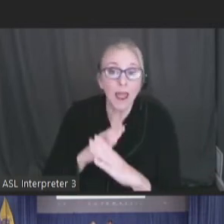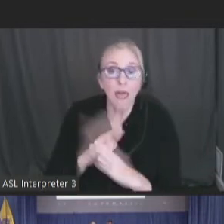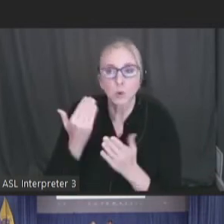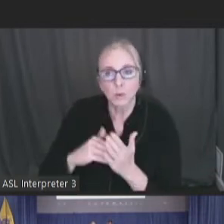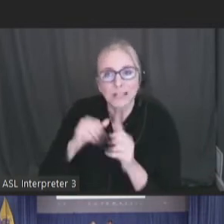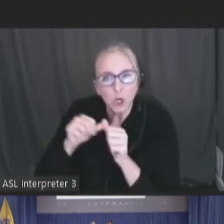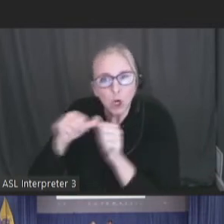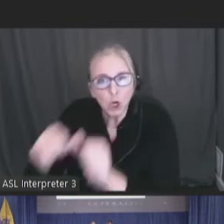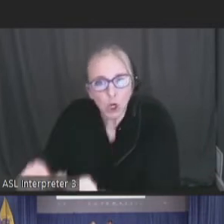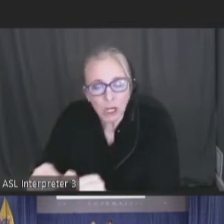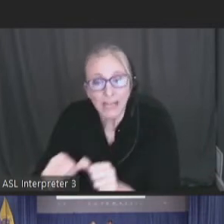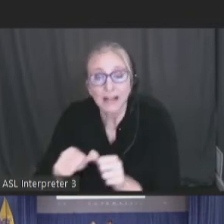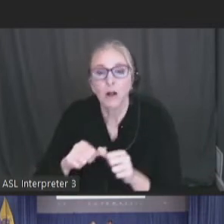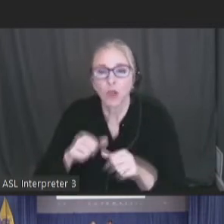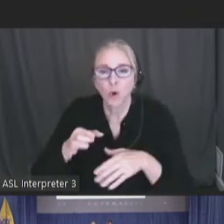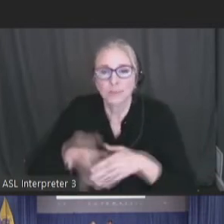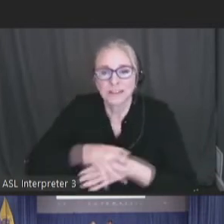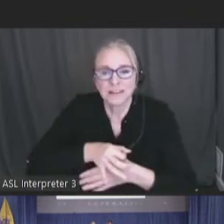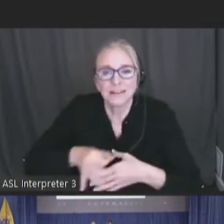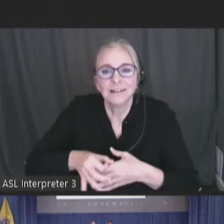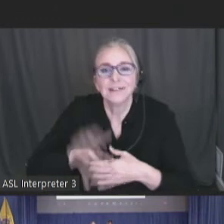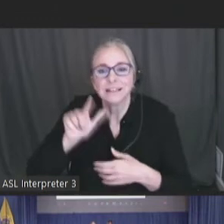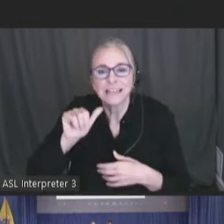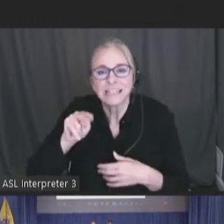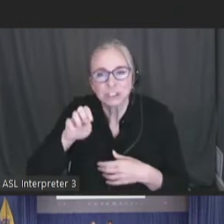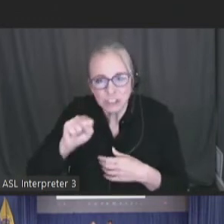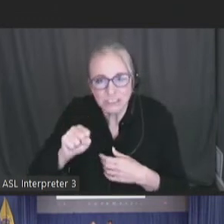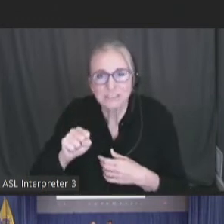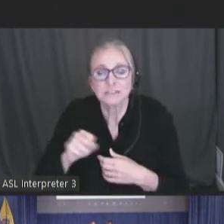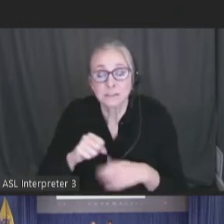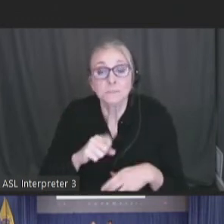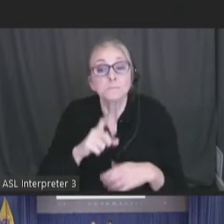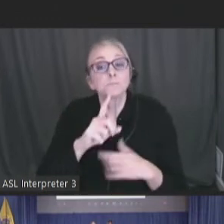lesions. That's what we're thinking is the most important. What are the challenges? Well,